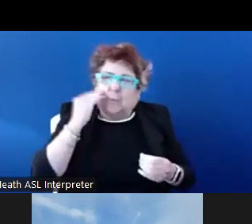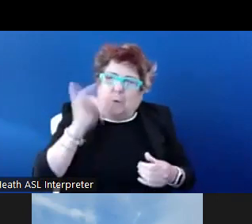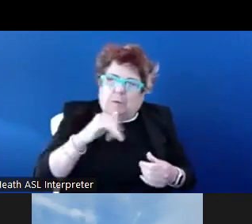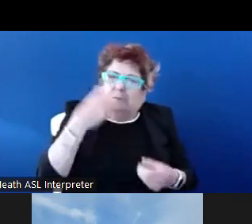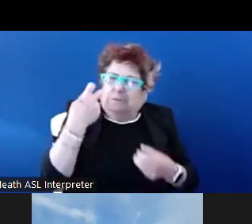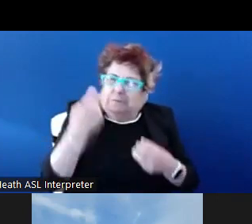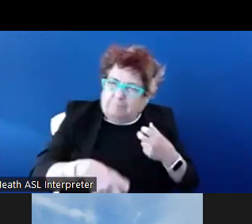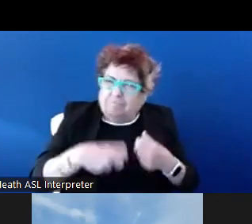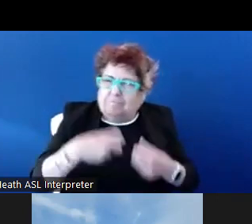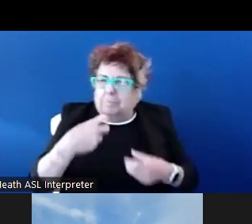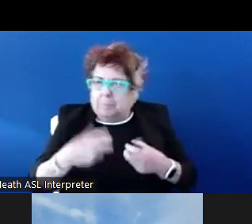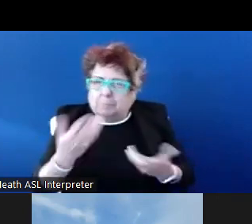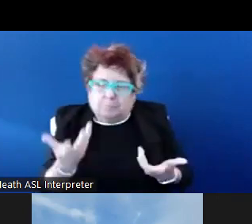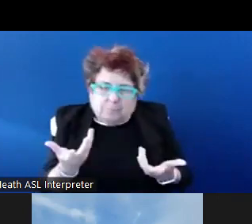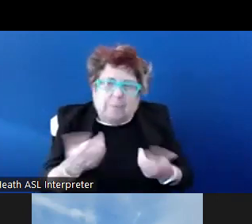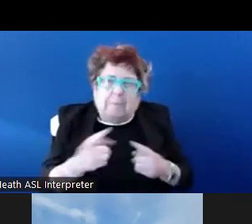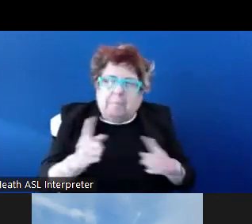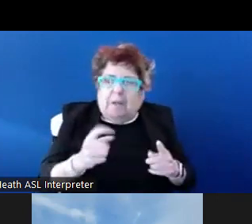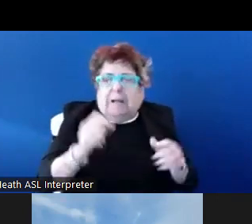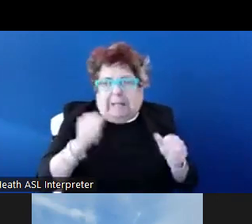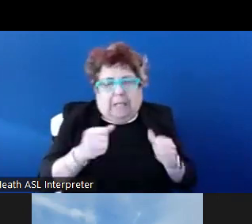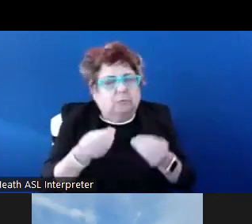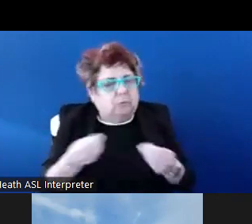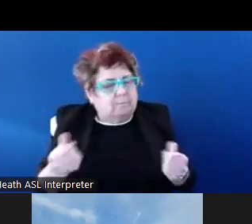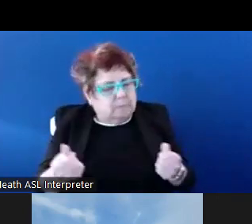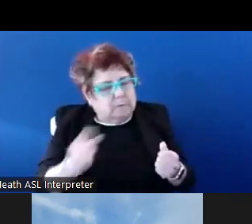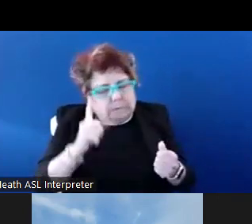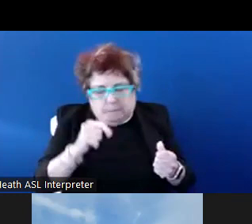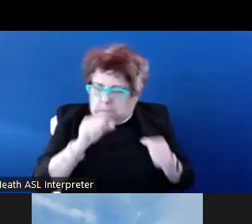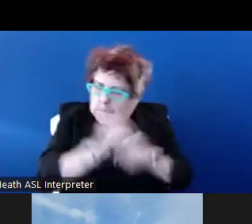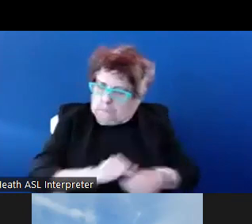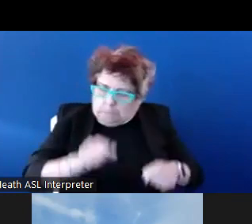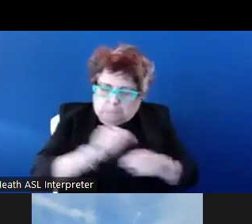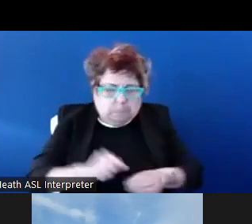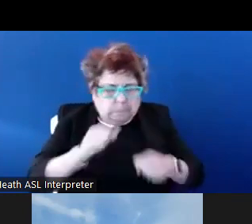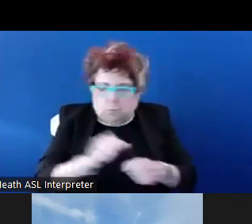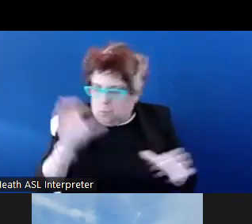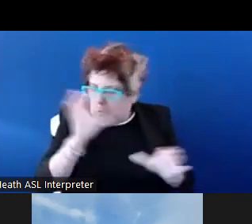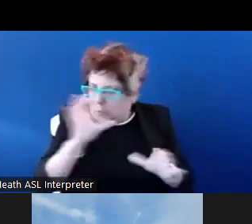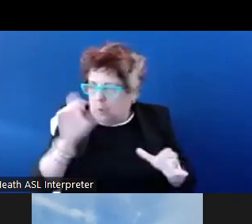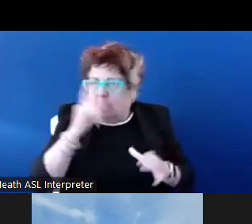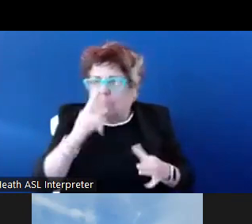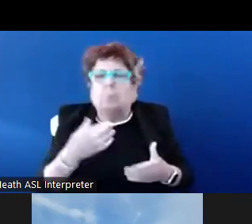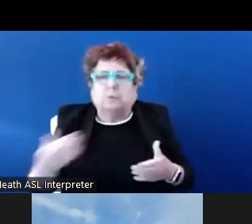In addition will require steadfast resolve in finding resources, and importantly, building